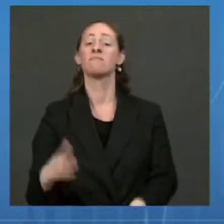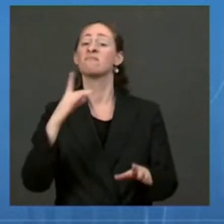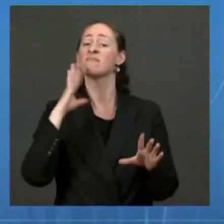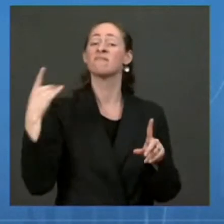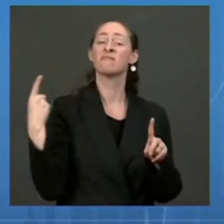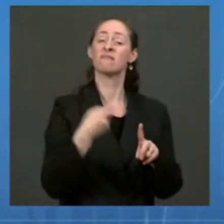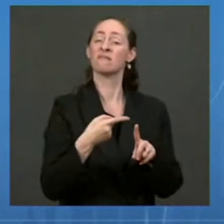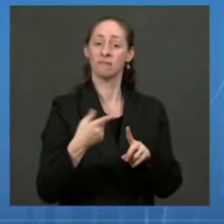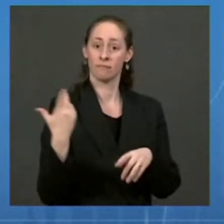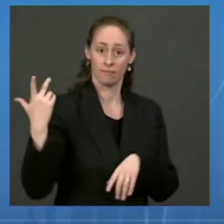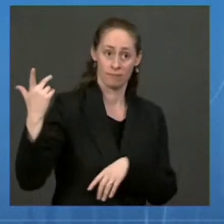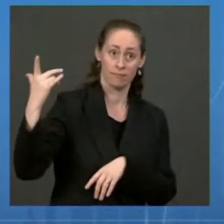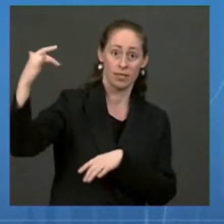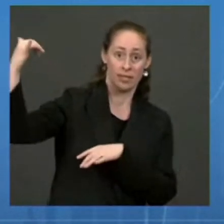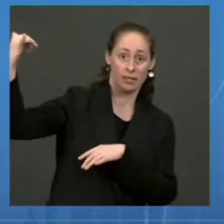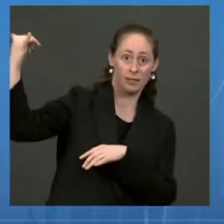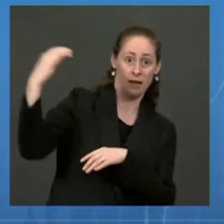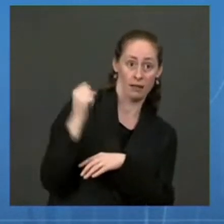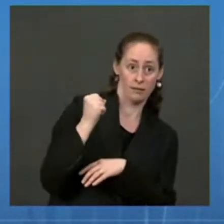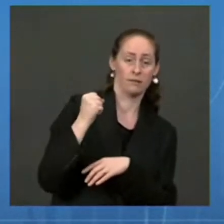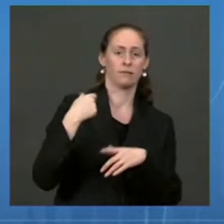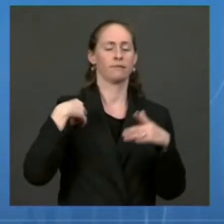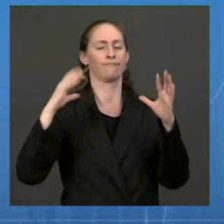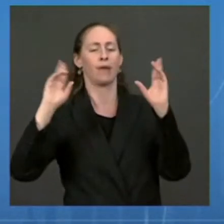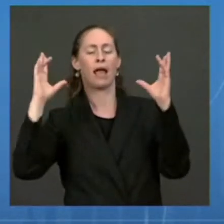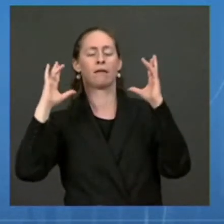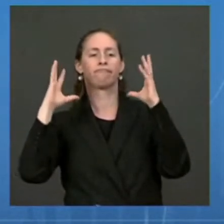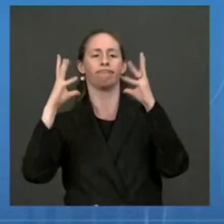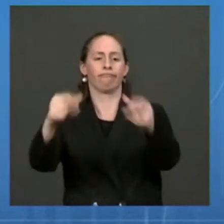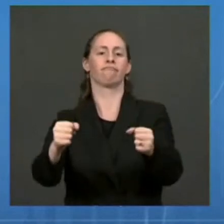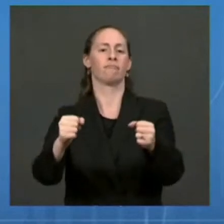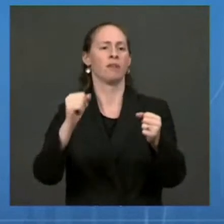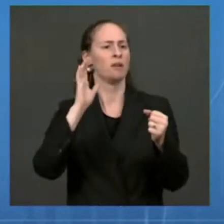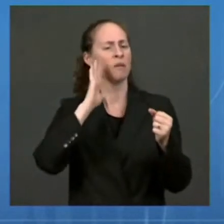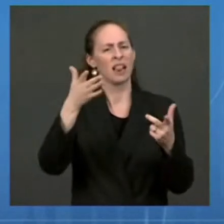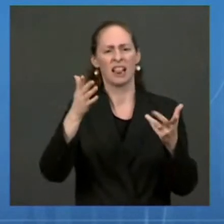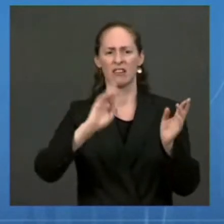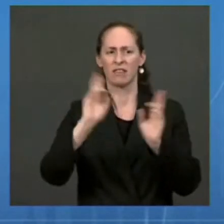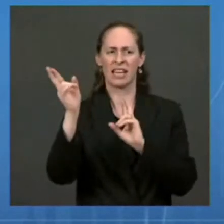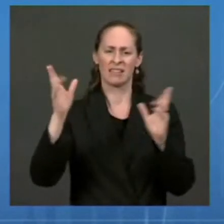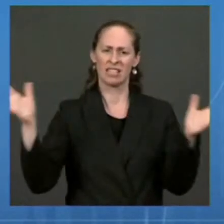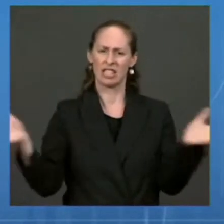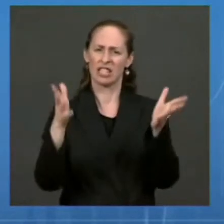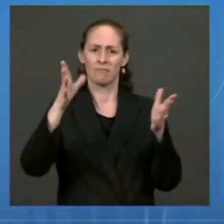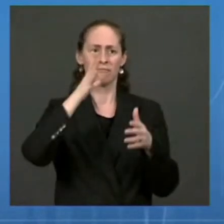CLINICS AND PHARMACIES AND PROVIDERS THAT PARENTS AND KIDS